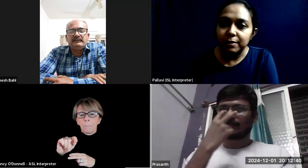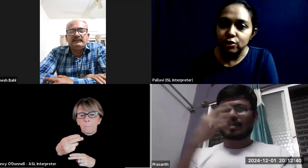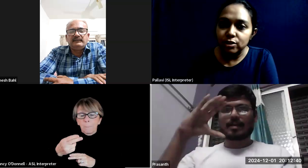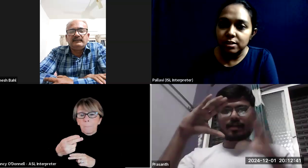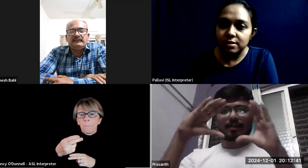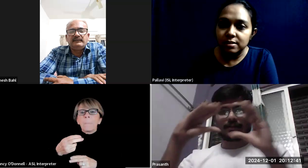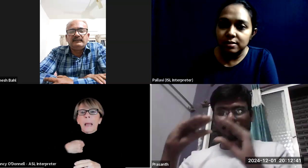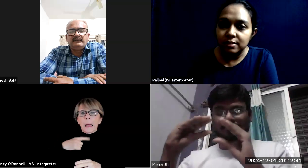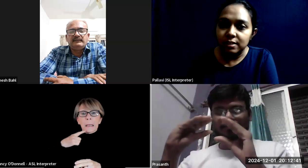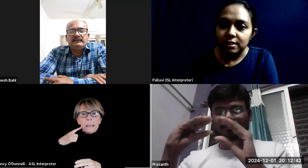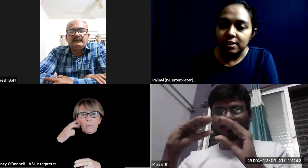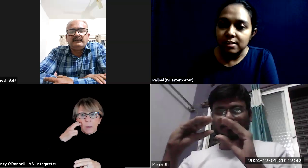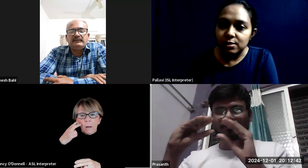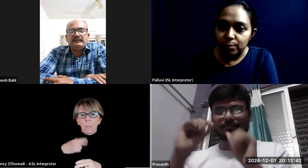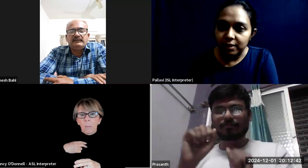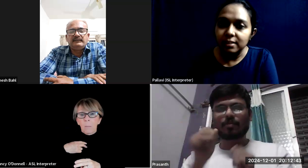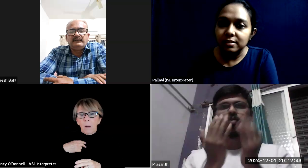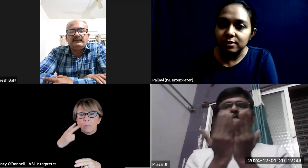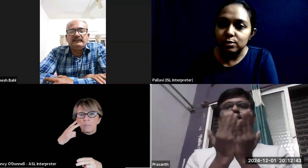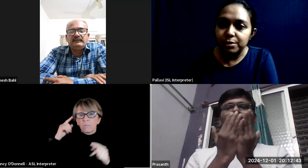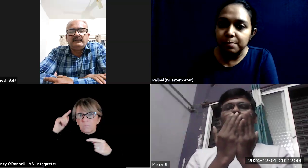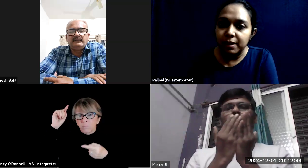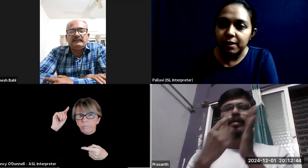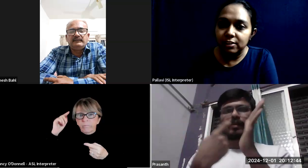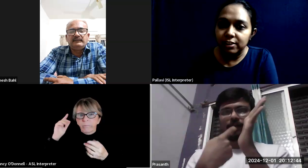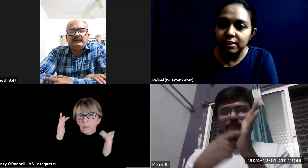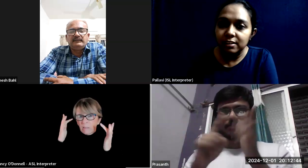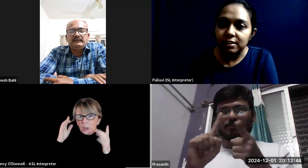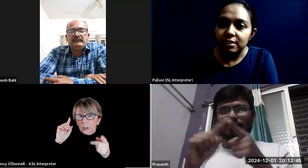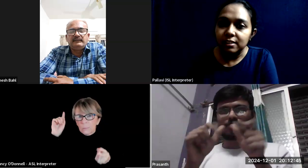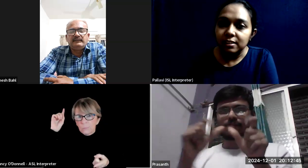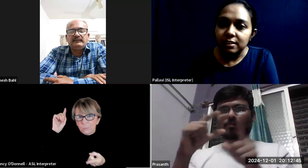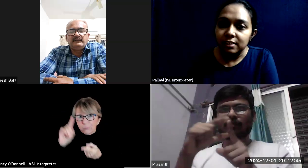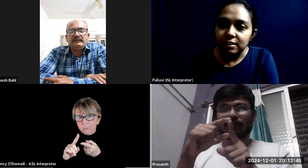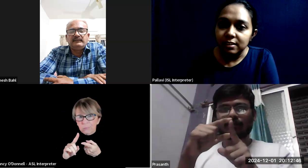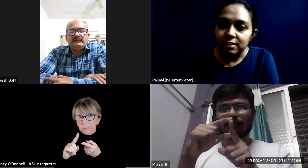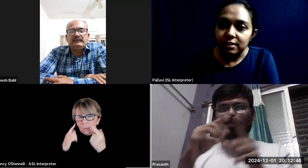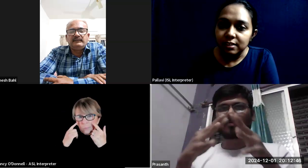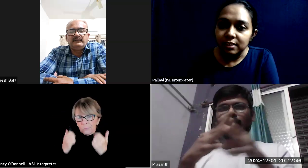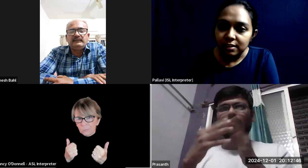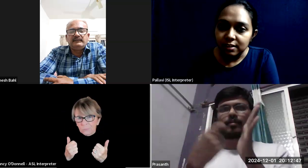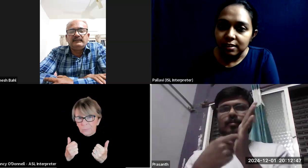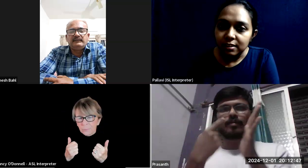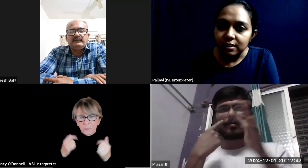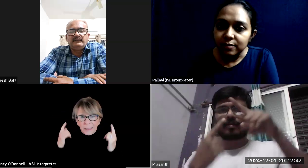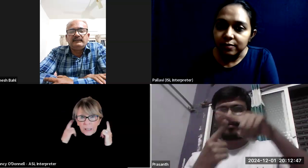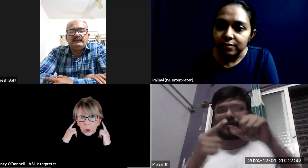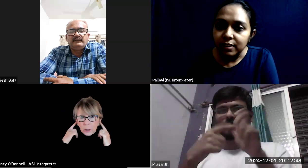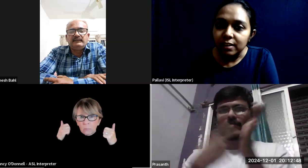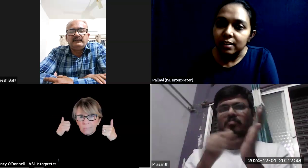My vision is going. So is my hearing.